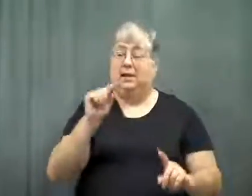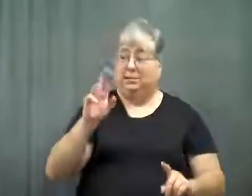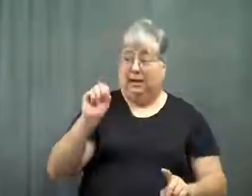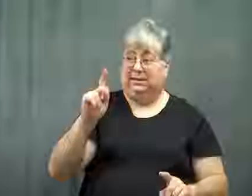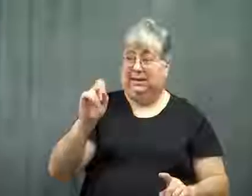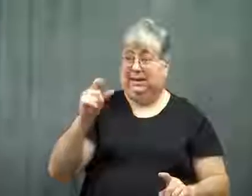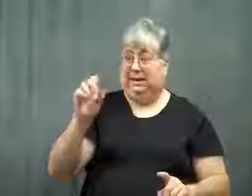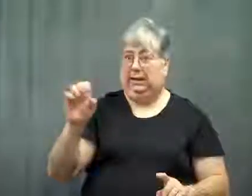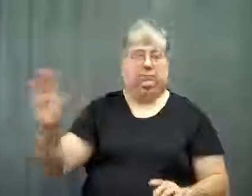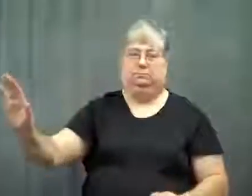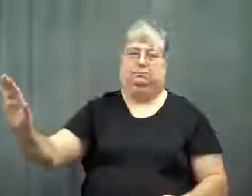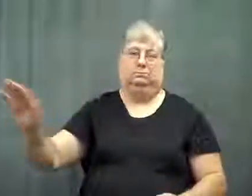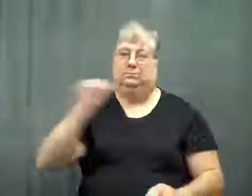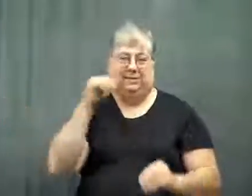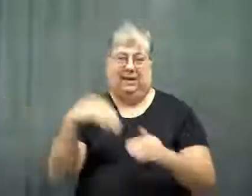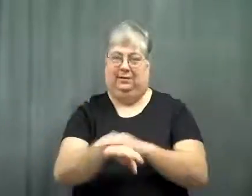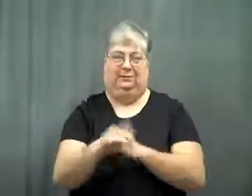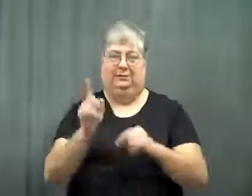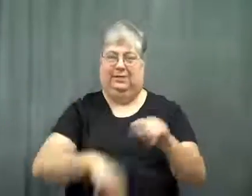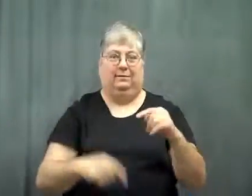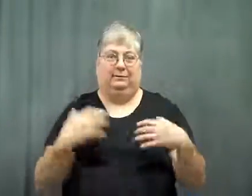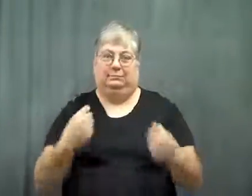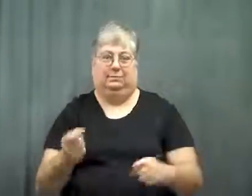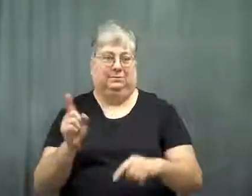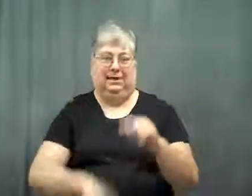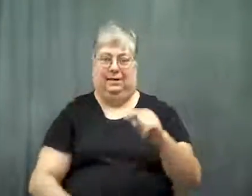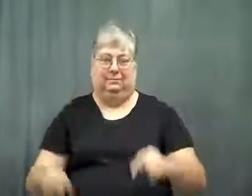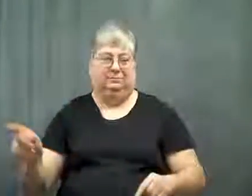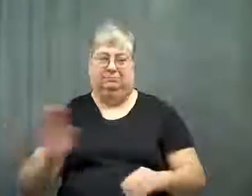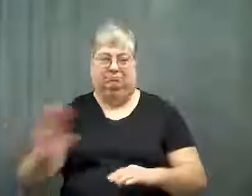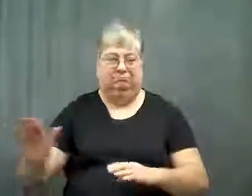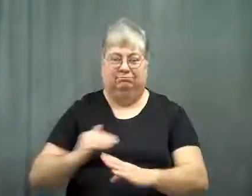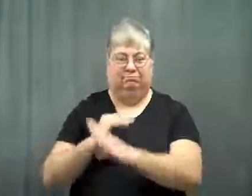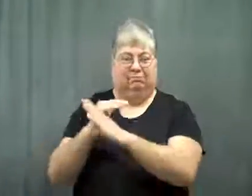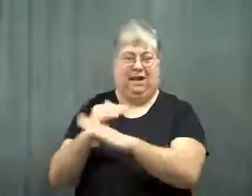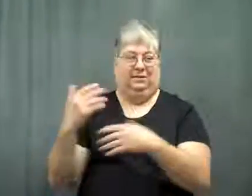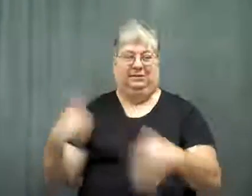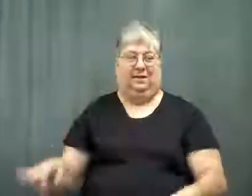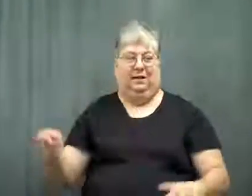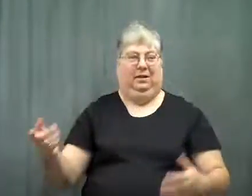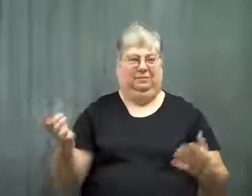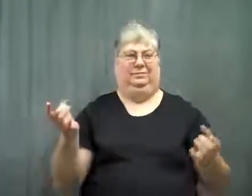but those in the Tuskegee project were prohibited from going. That's awful!